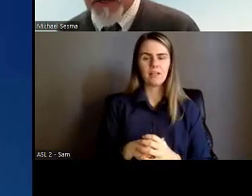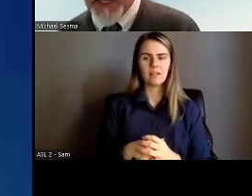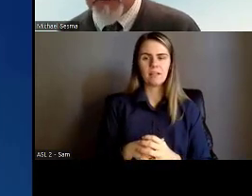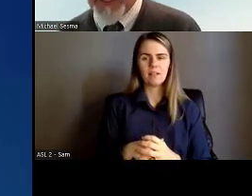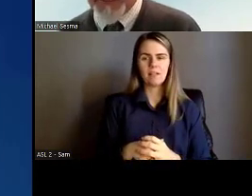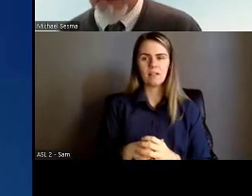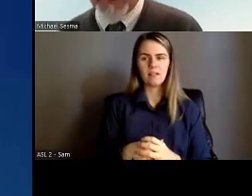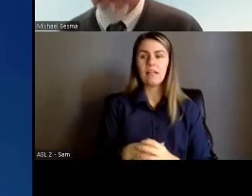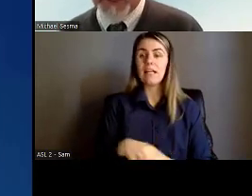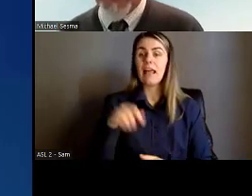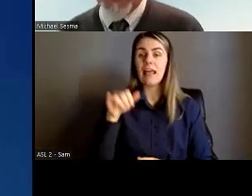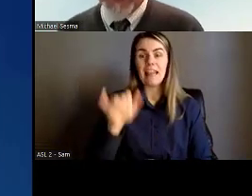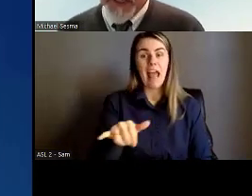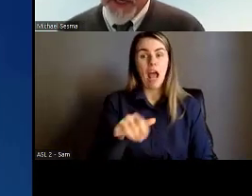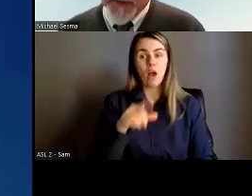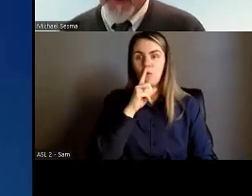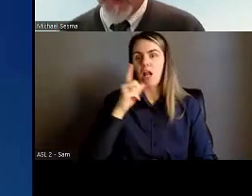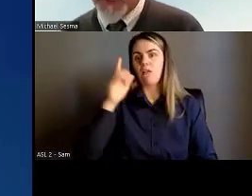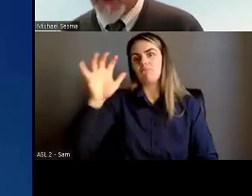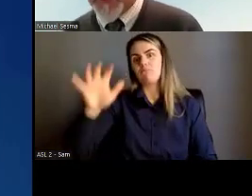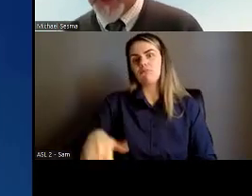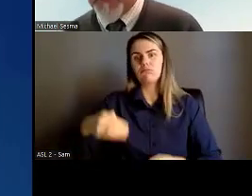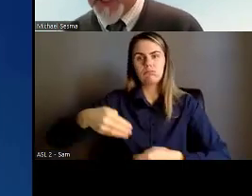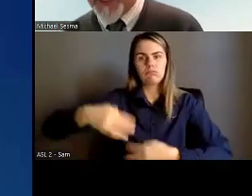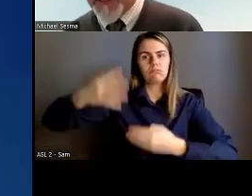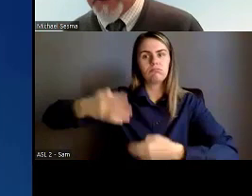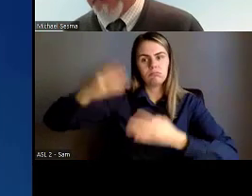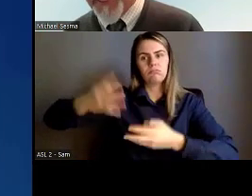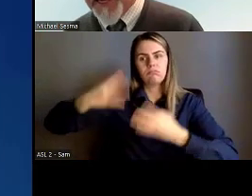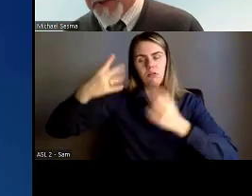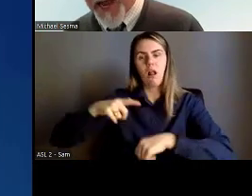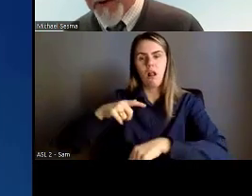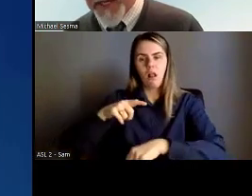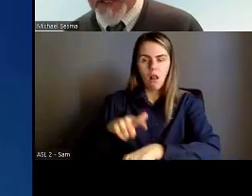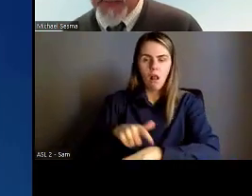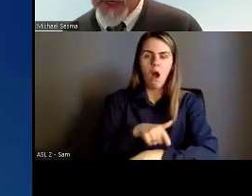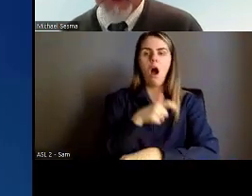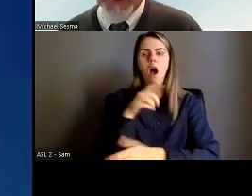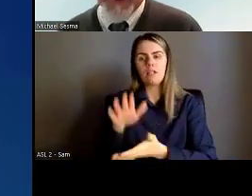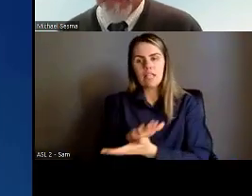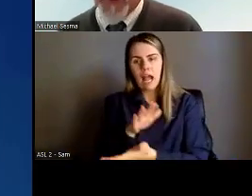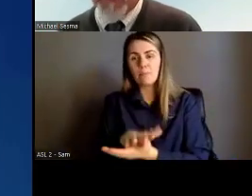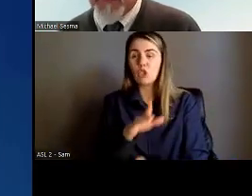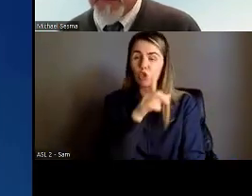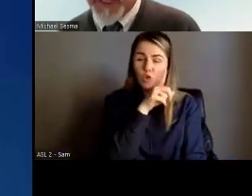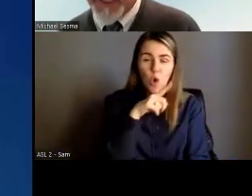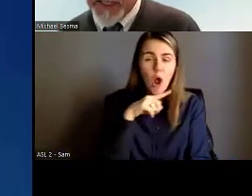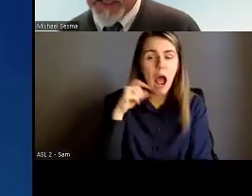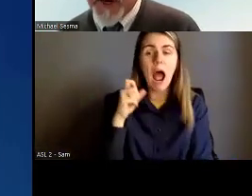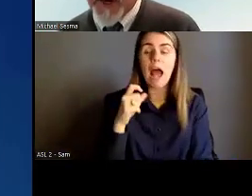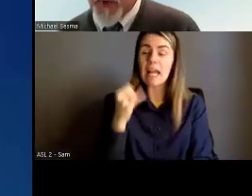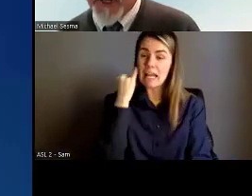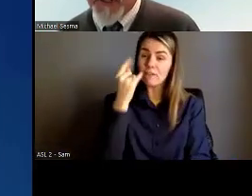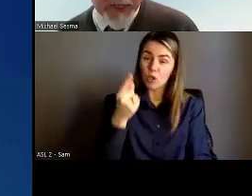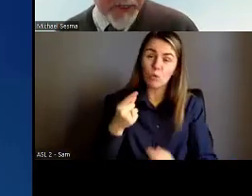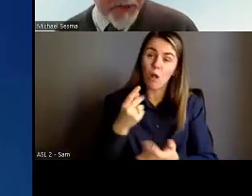the Grants Policy Statement to help you go to sleep because it's kind of dry reading, but it is very important.